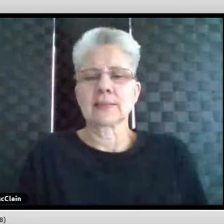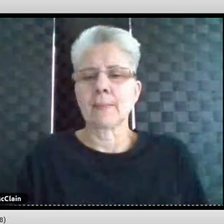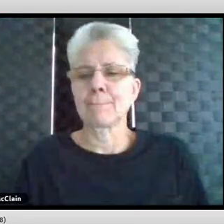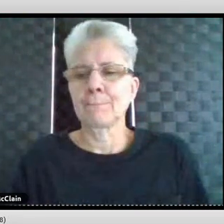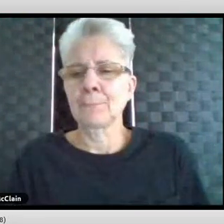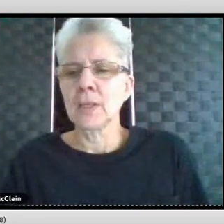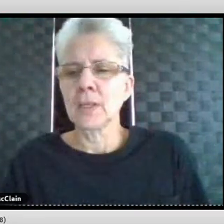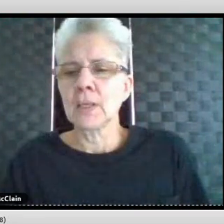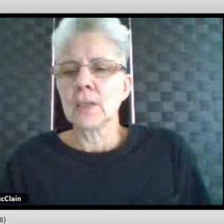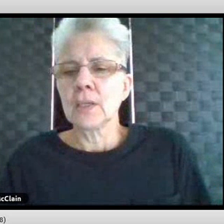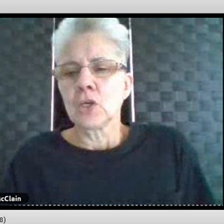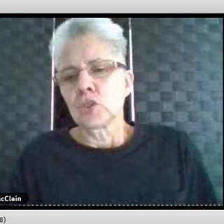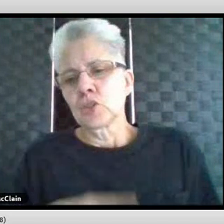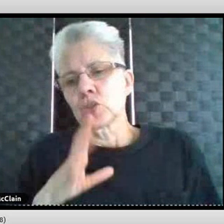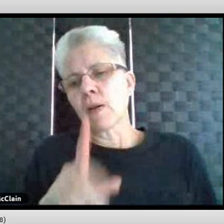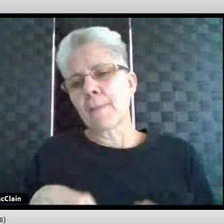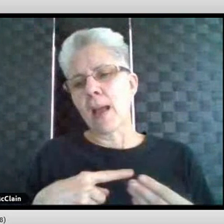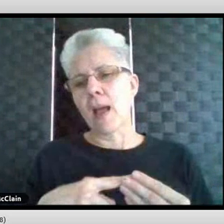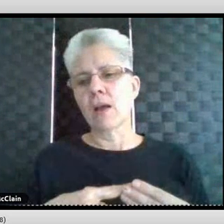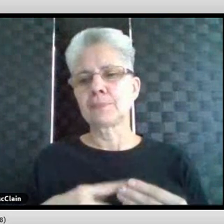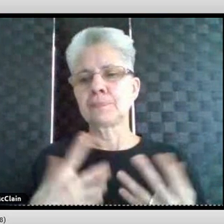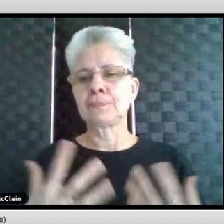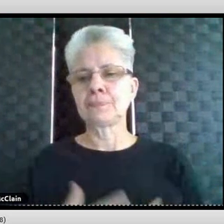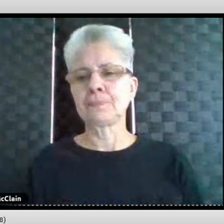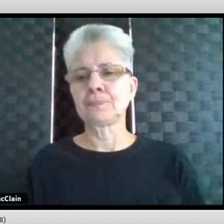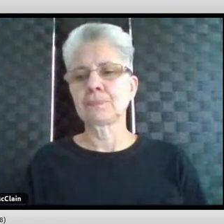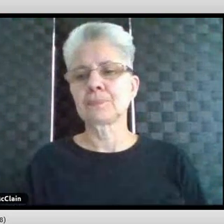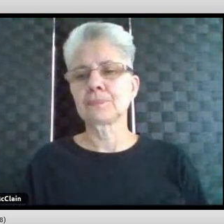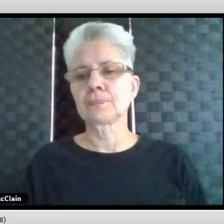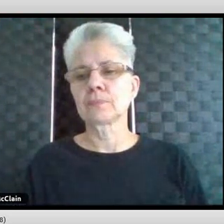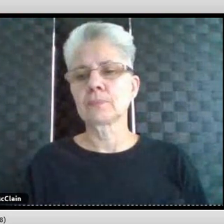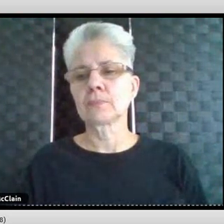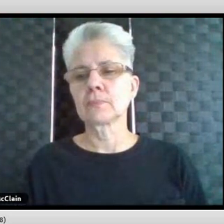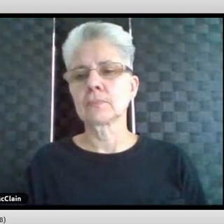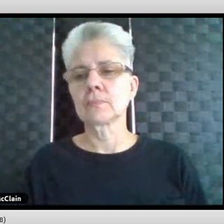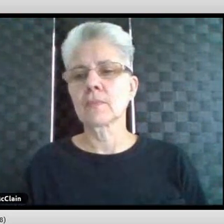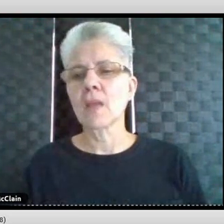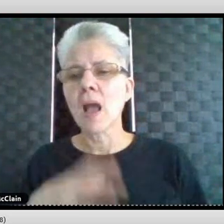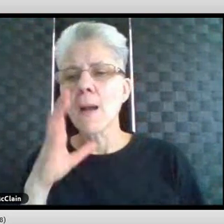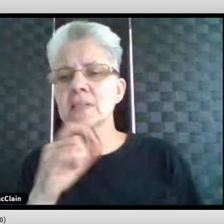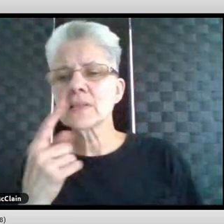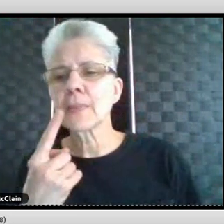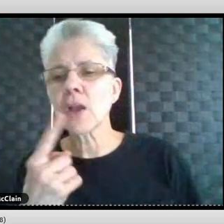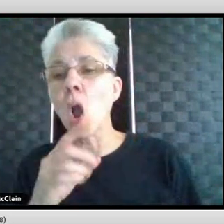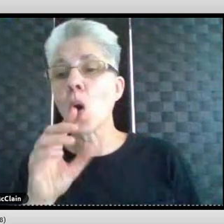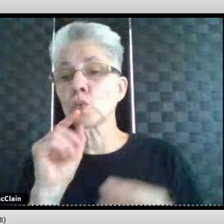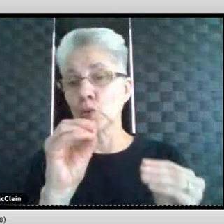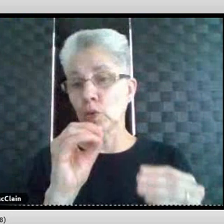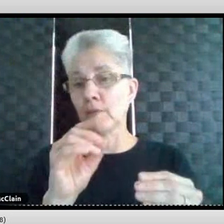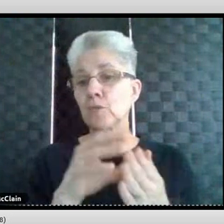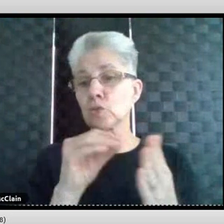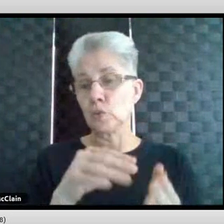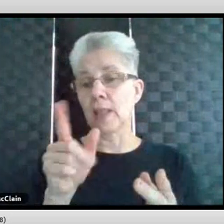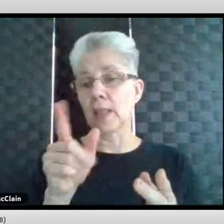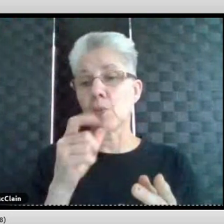So we talked about -- Whoops, I missed some here. "Tutoring for students since our library has lots of private tutors" -- great.